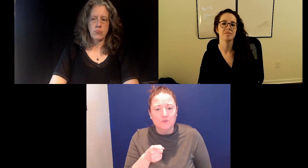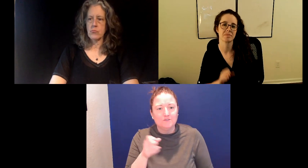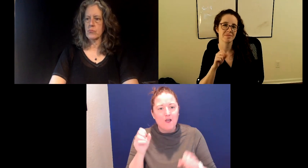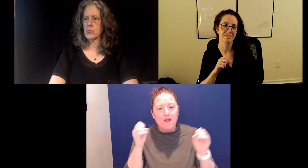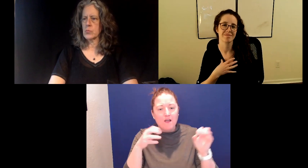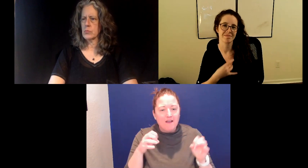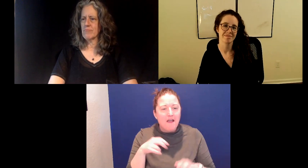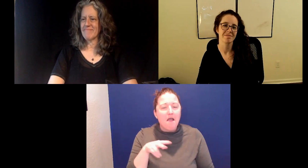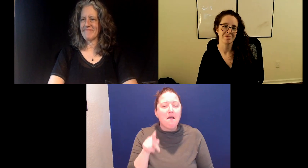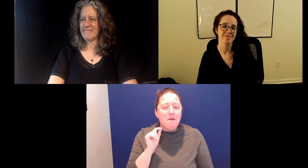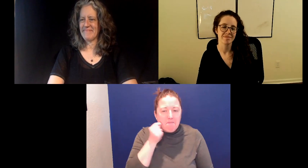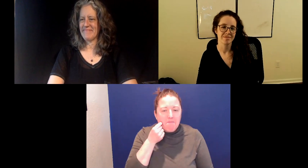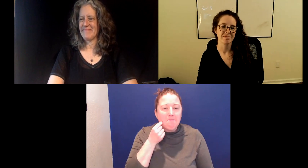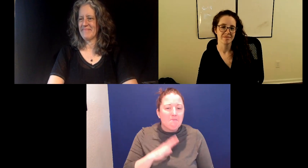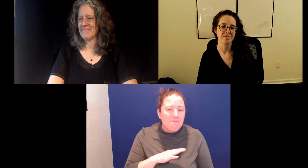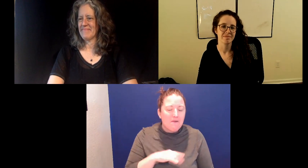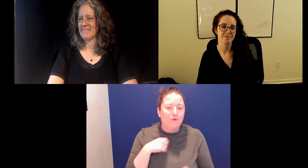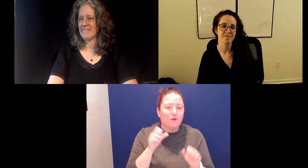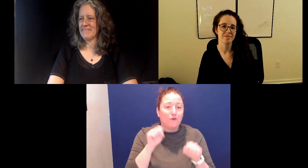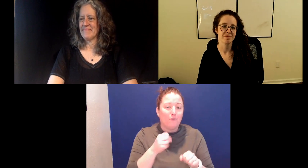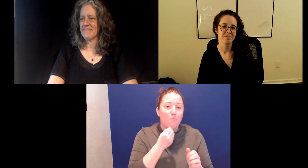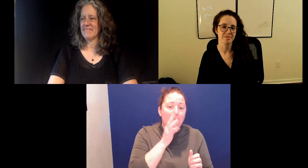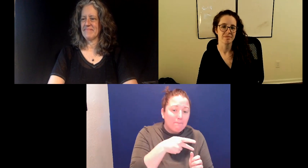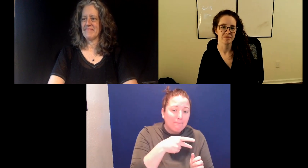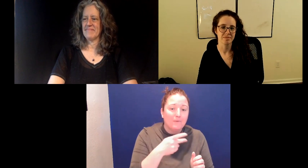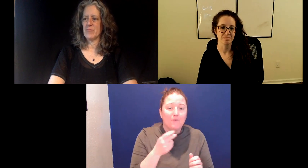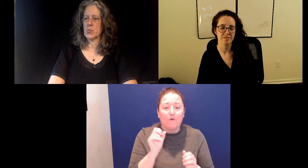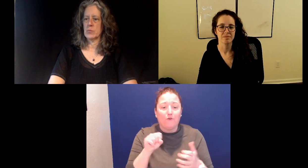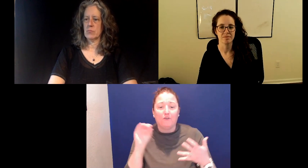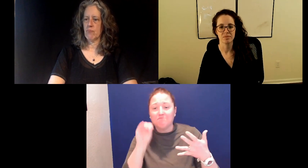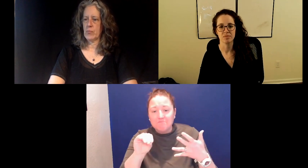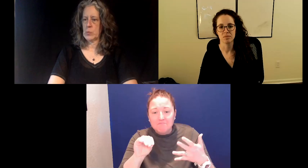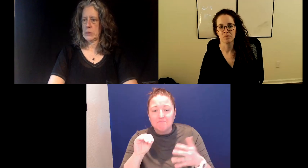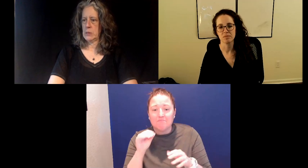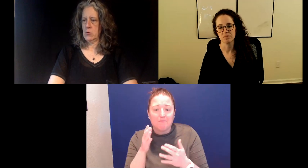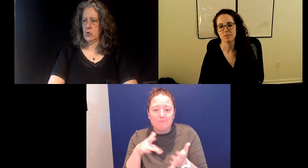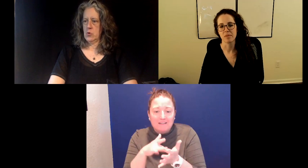four is sixteen you need to be aware i like that so that they actually connect to it and so try to